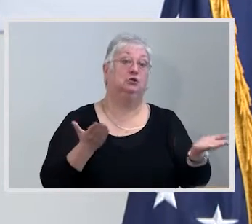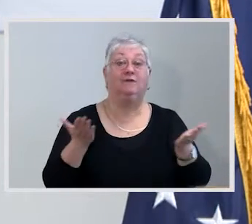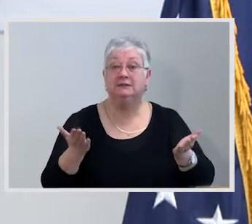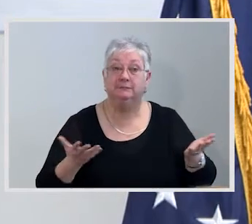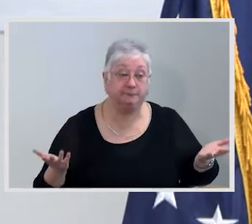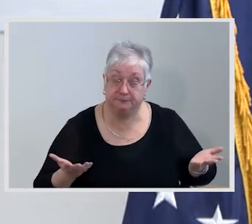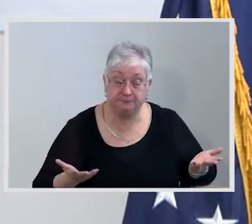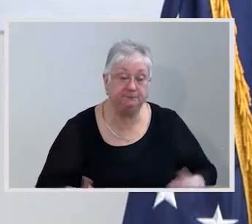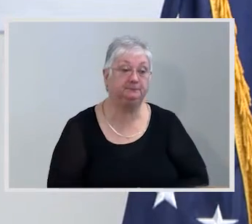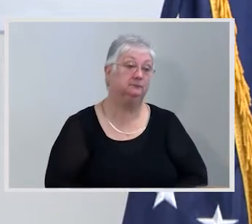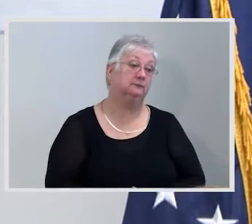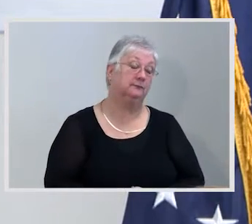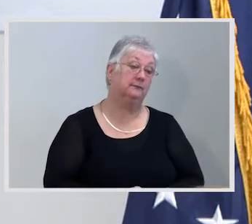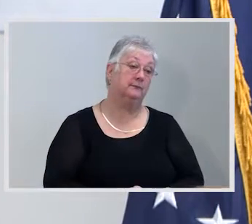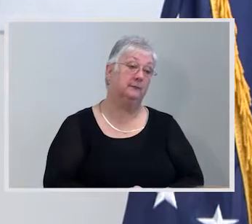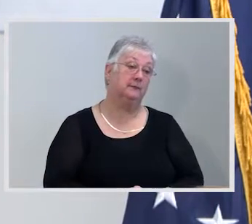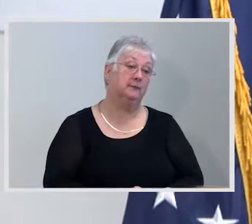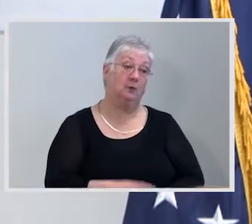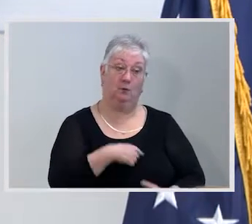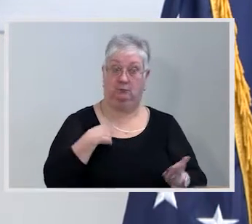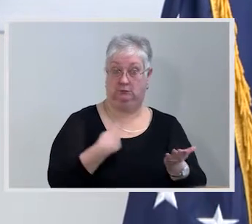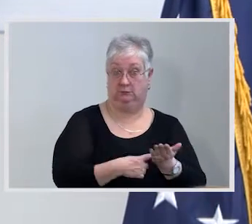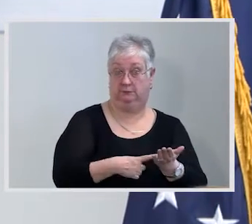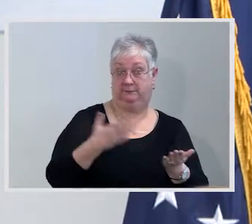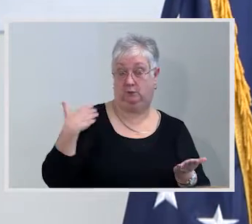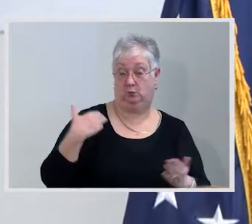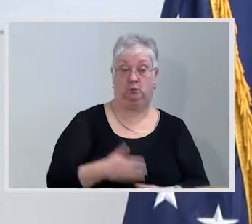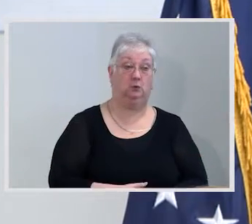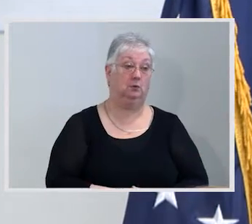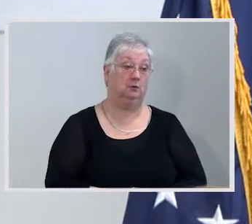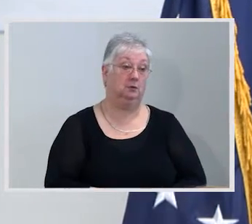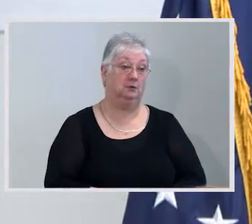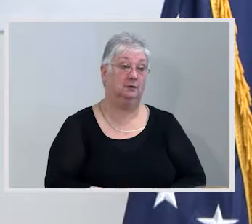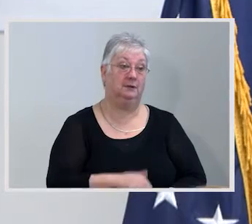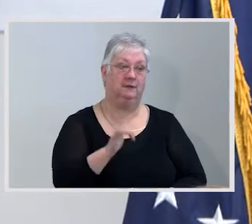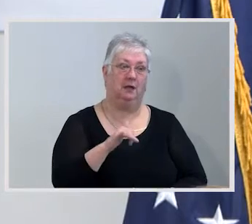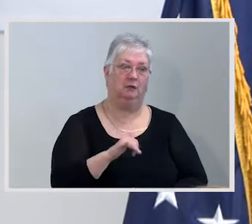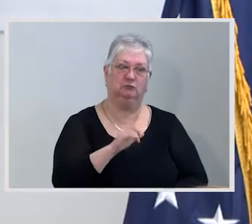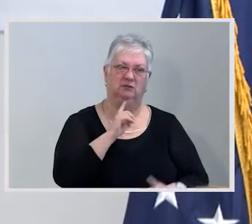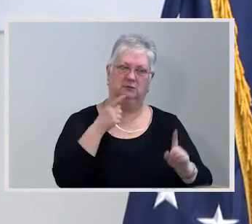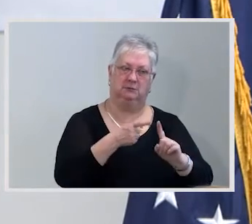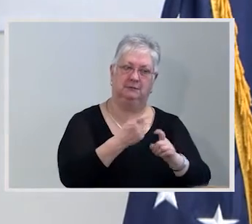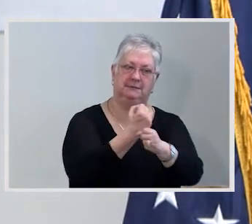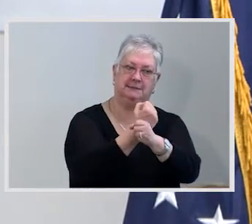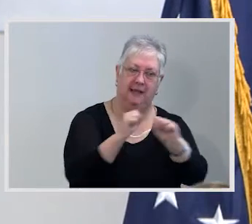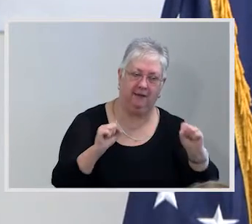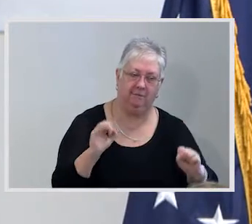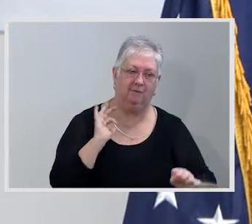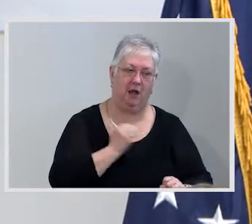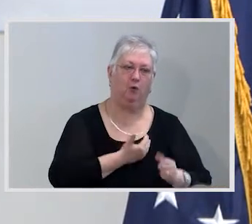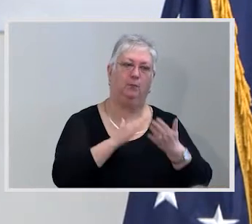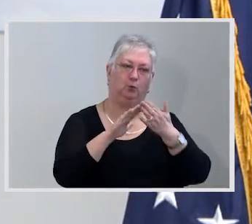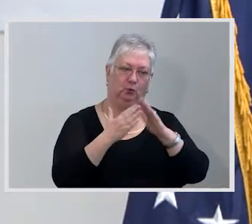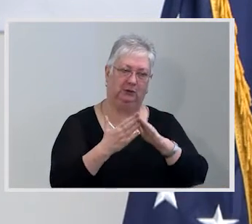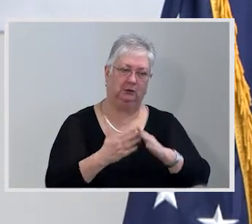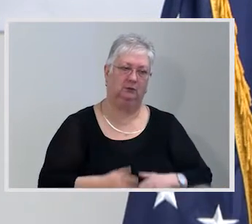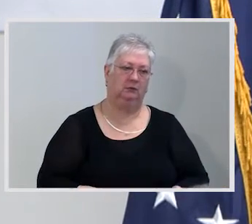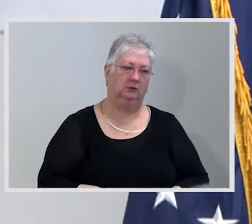TALKED ABOUT BEFORE IS REALLY THE SAFETY NET OF OUR COMMUNITY. THIS IS EVERYTHING FROM MEDICAID AND MEDICARE TO WHAT WE DO IN